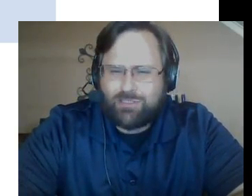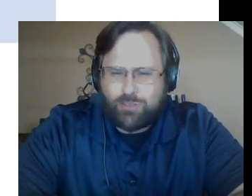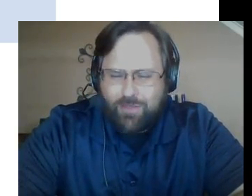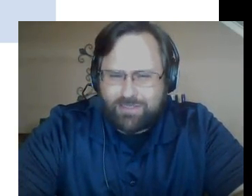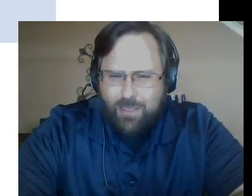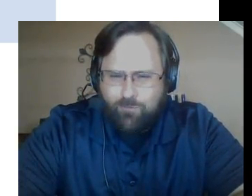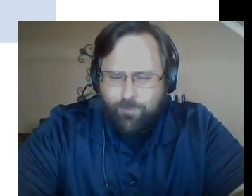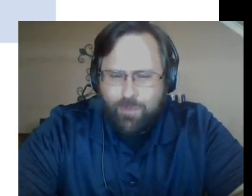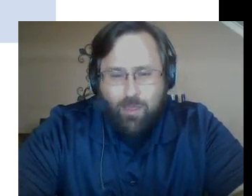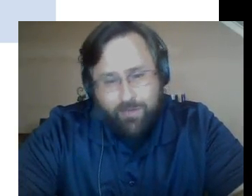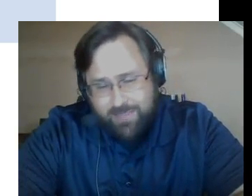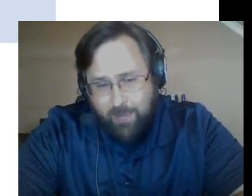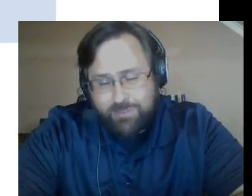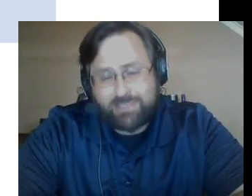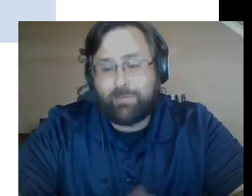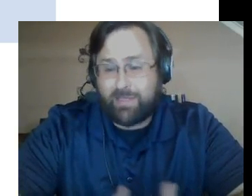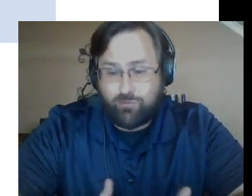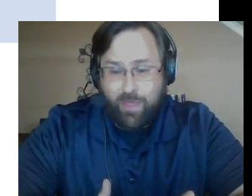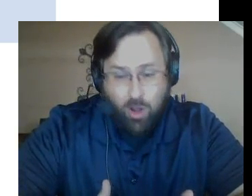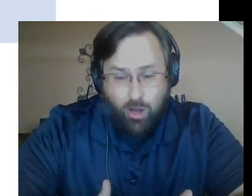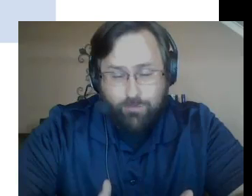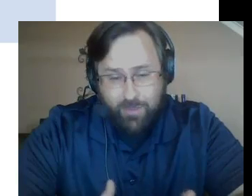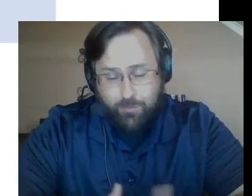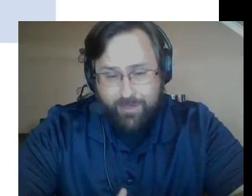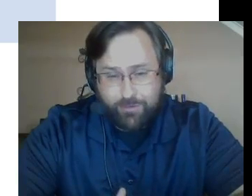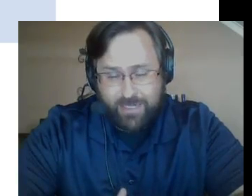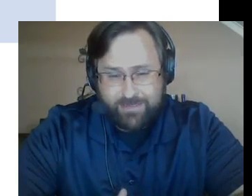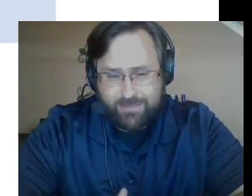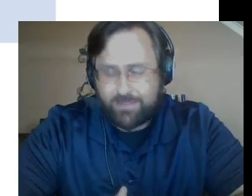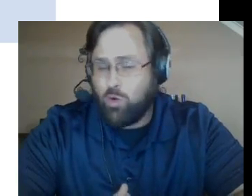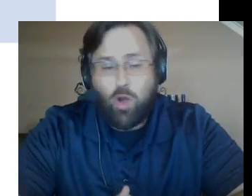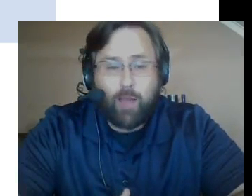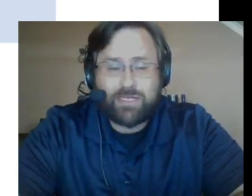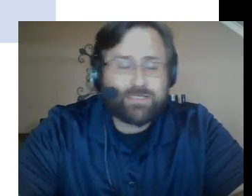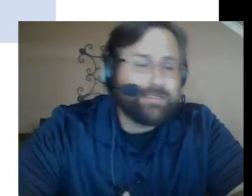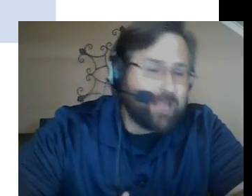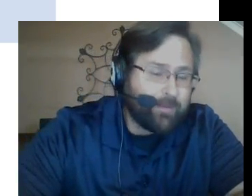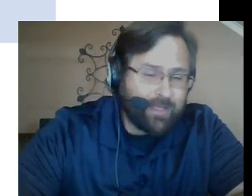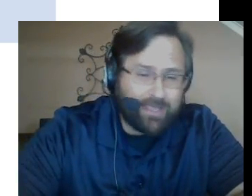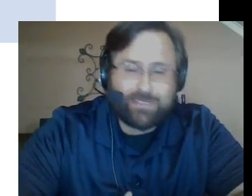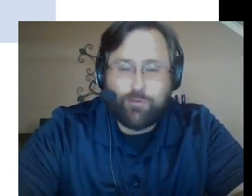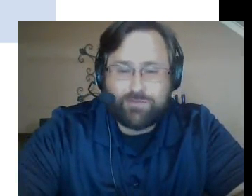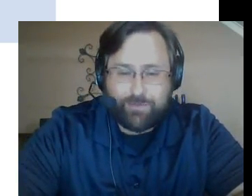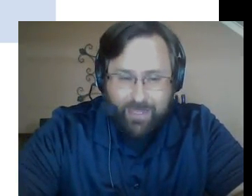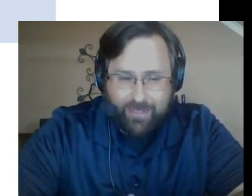it turns out that is helpful because objects can be left where they are in regular sentences or objects can be topicalized and moved to the beginning